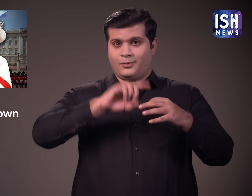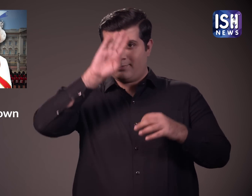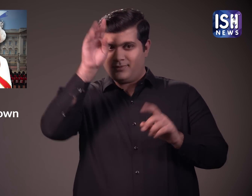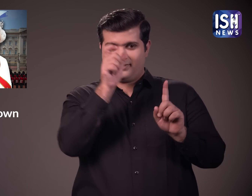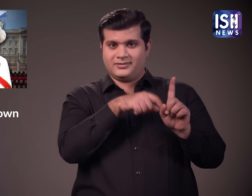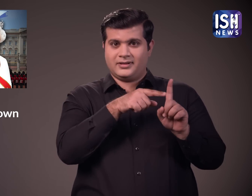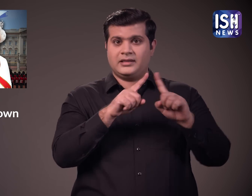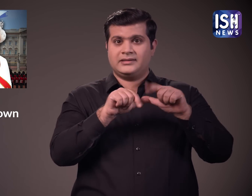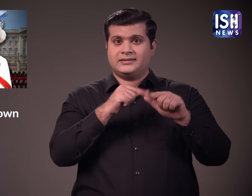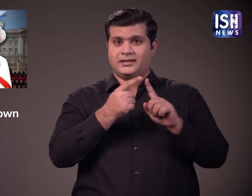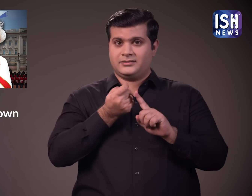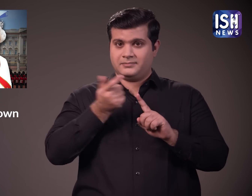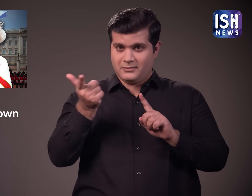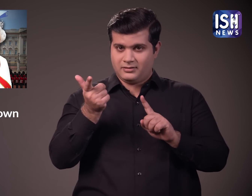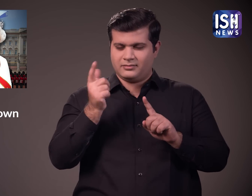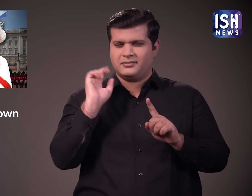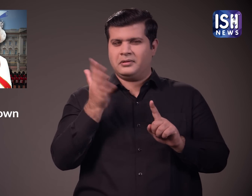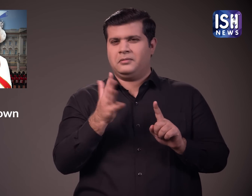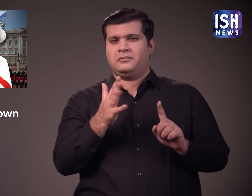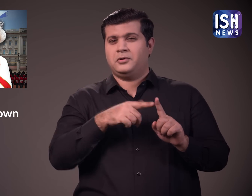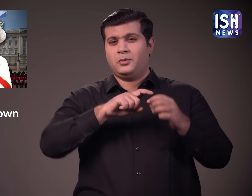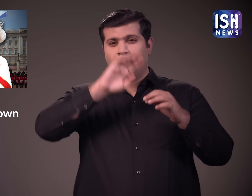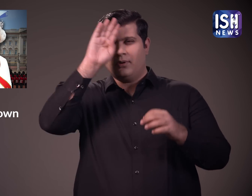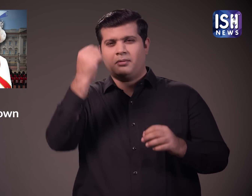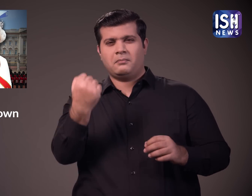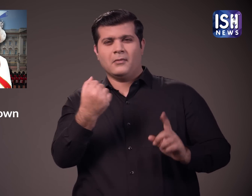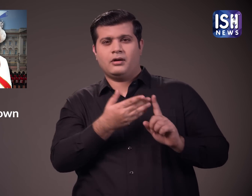You may think that being a Queen, she would not pay taxes.